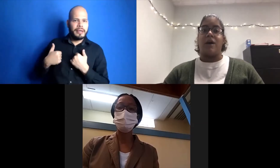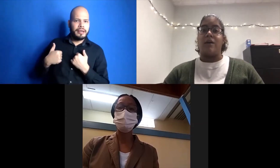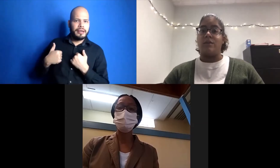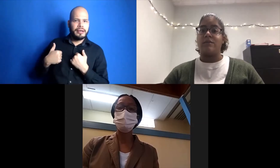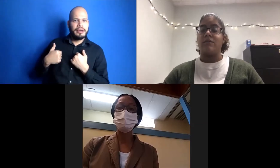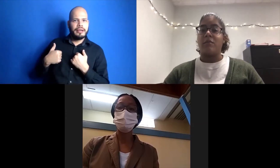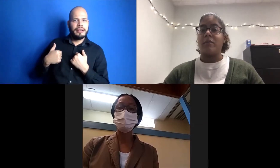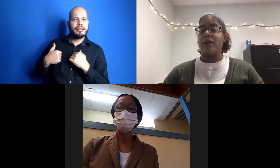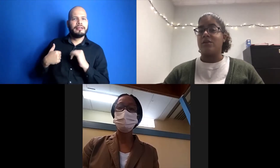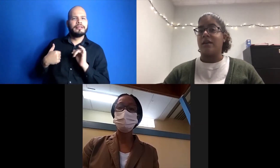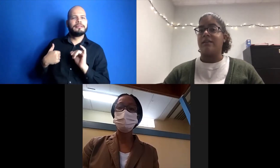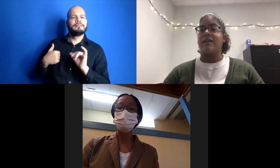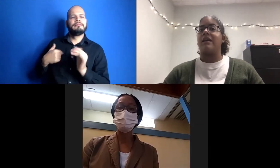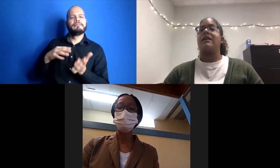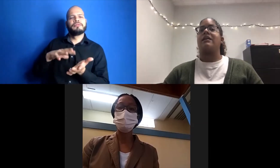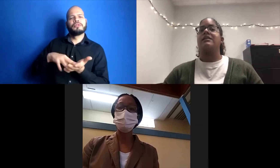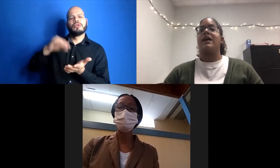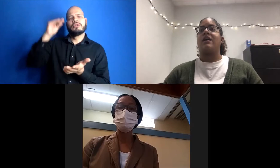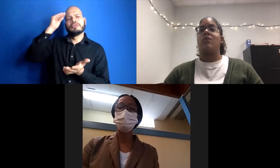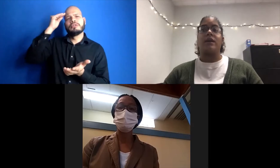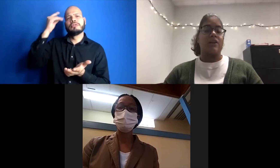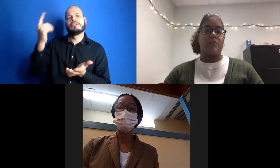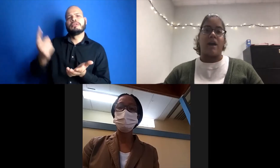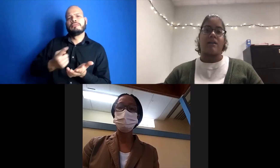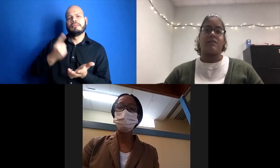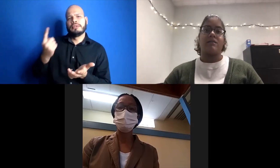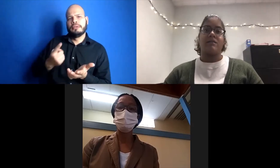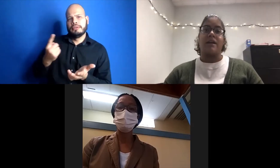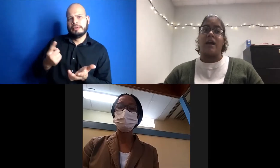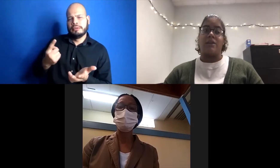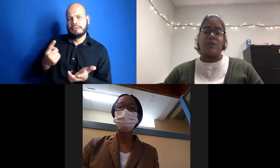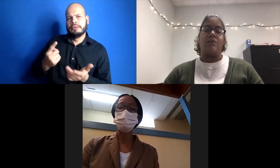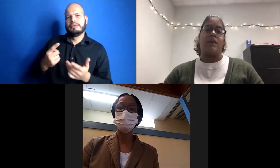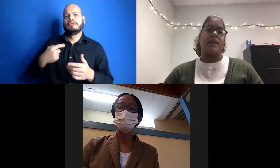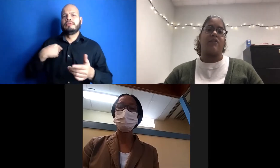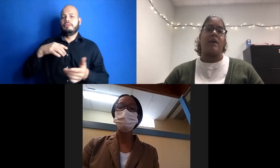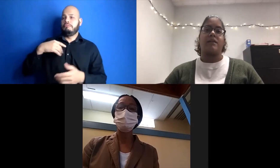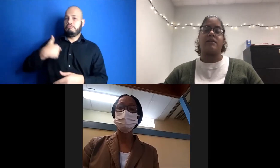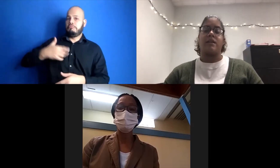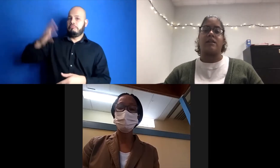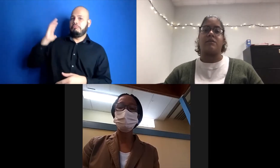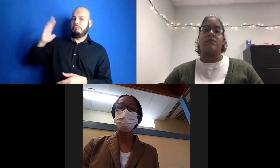was a former patient and I want to give back like I really want to get back to this hospital who